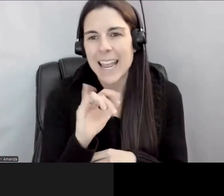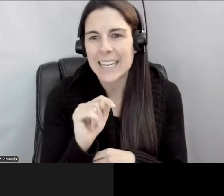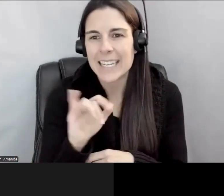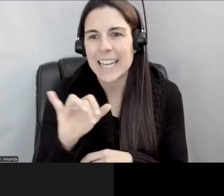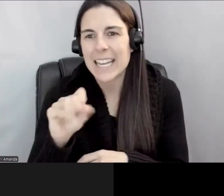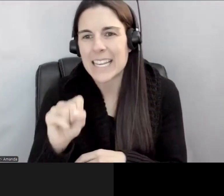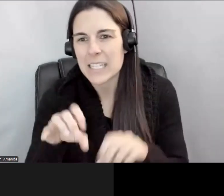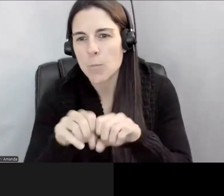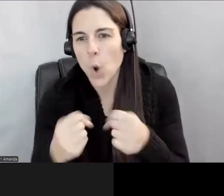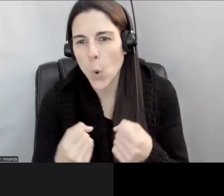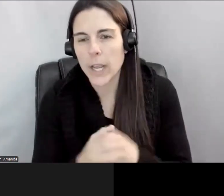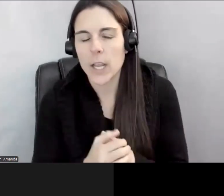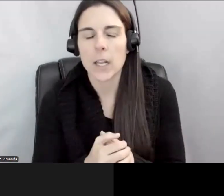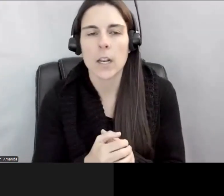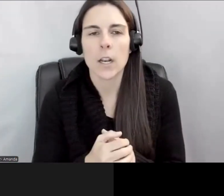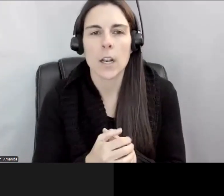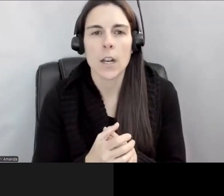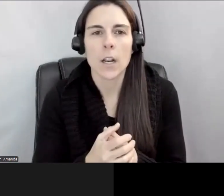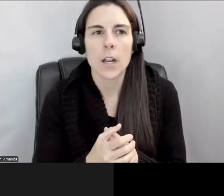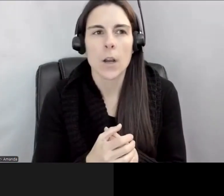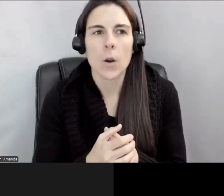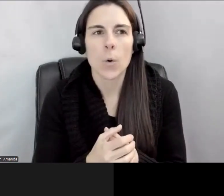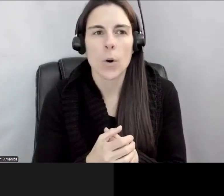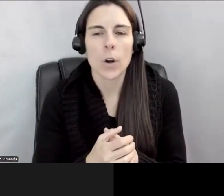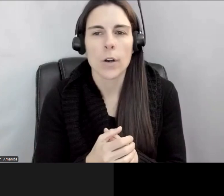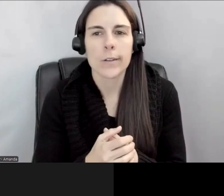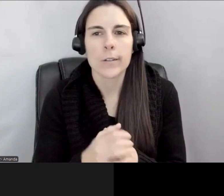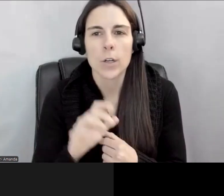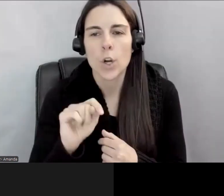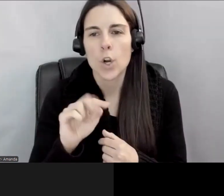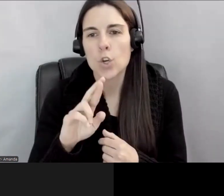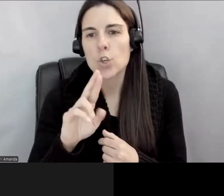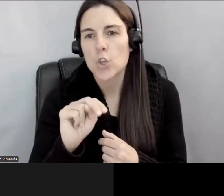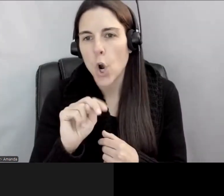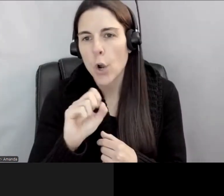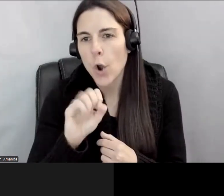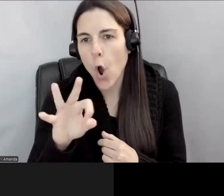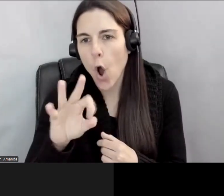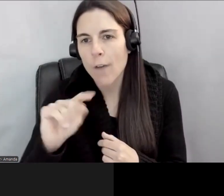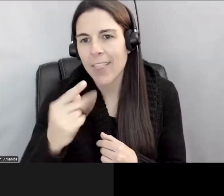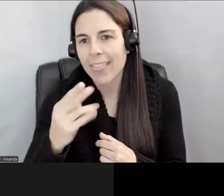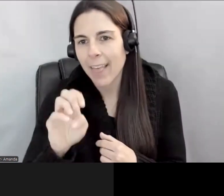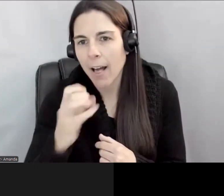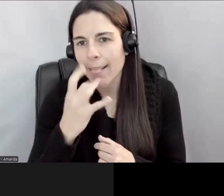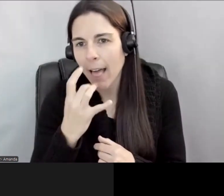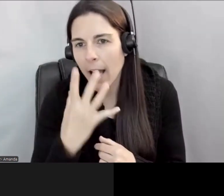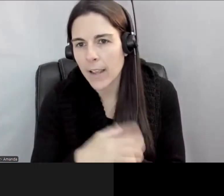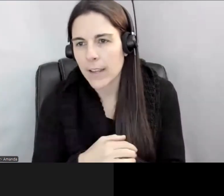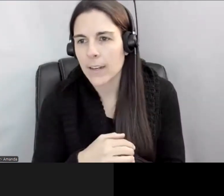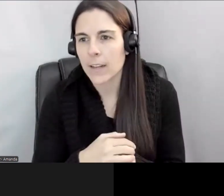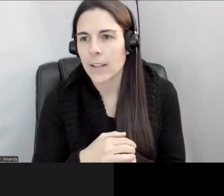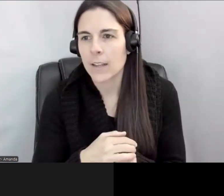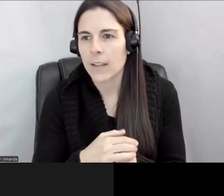is broken, or turn off the light, or stuff like that. But those are some of those, like, scripts,